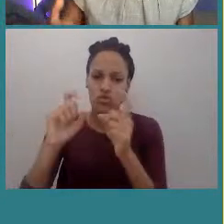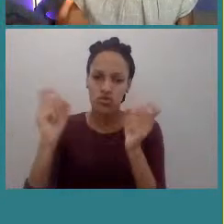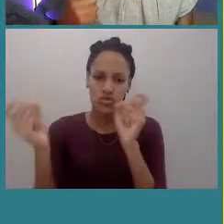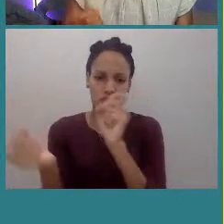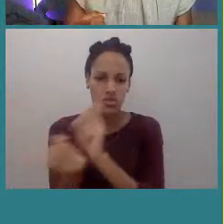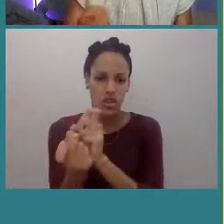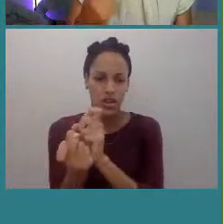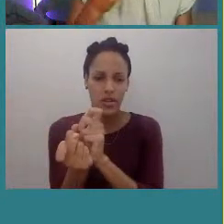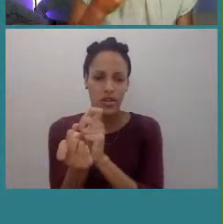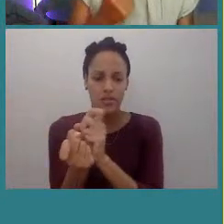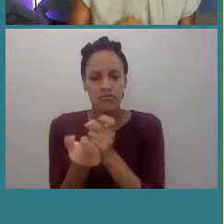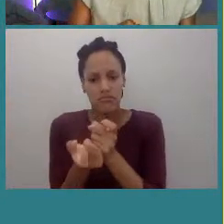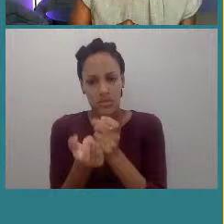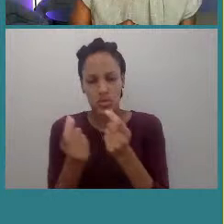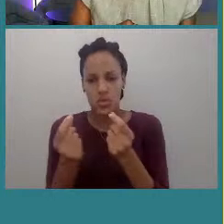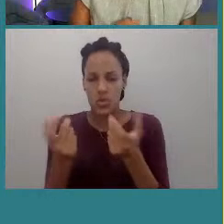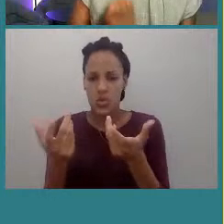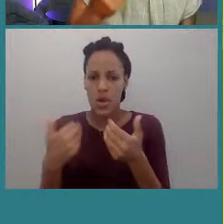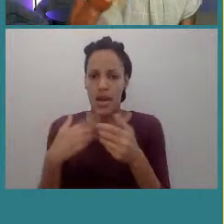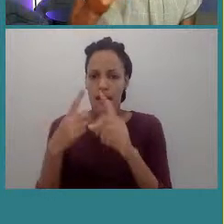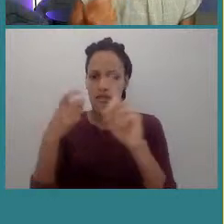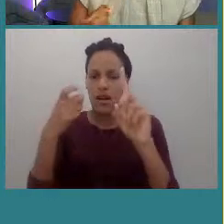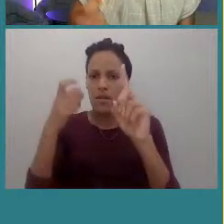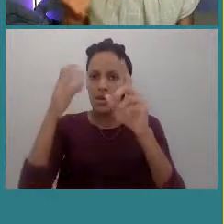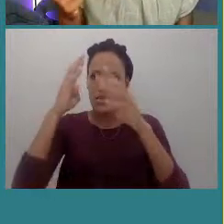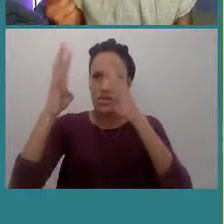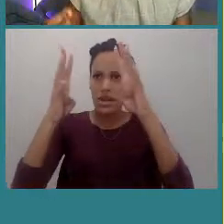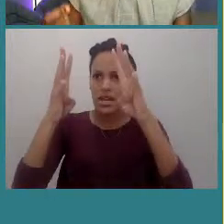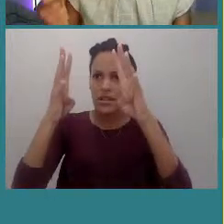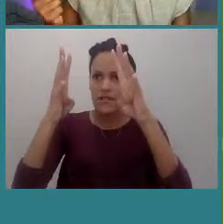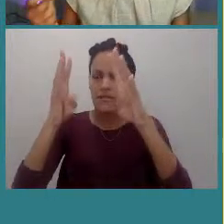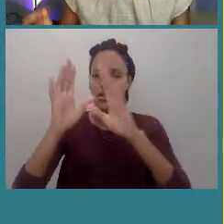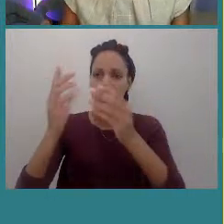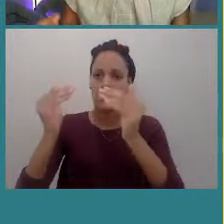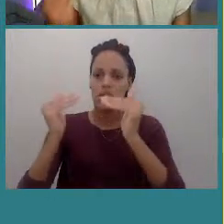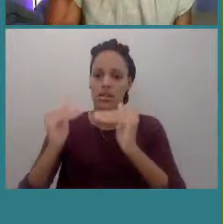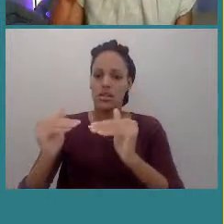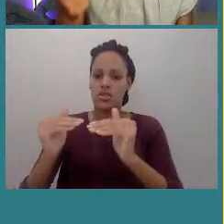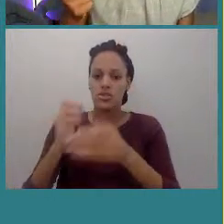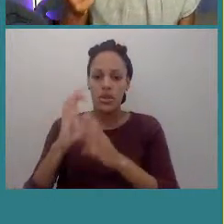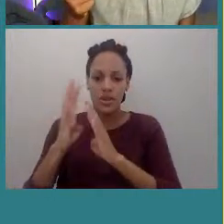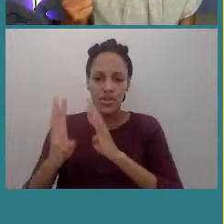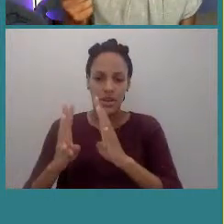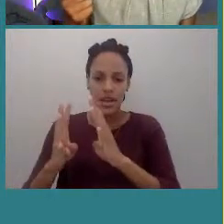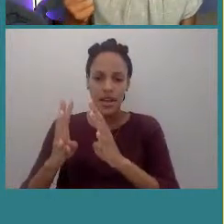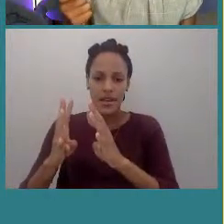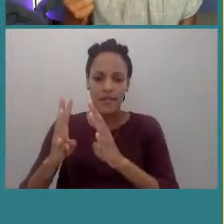down and moving from the creative to a creative entrepreneur. This is a transition when you